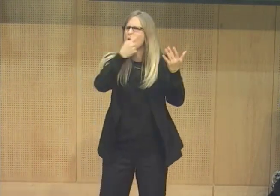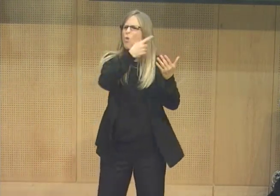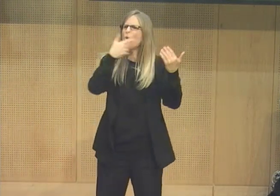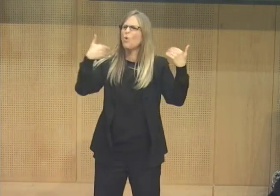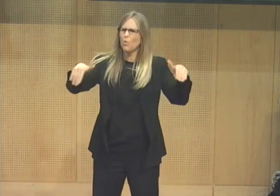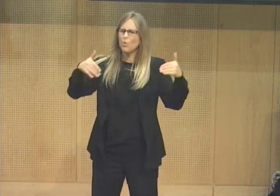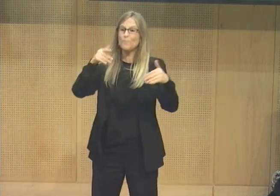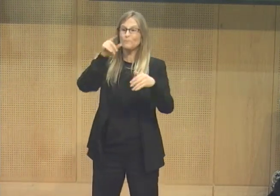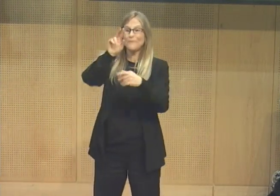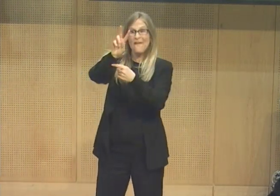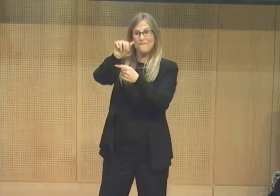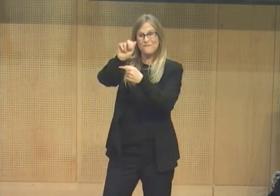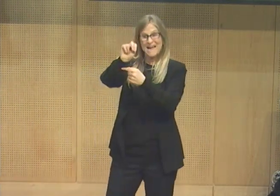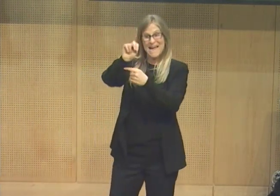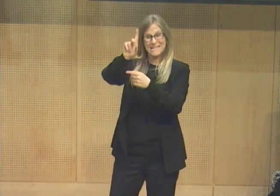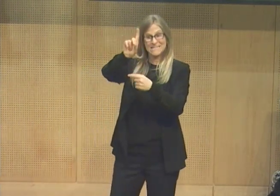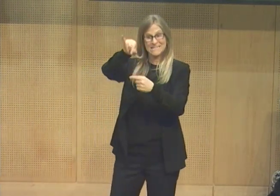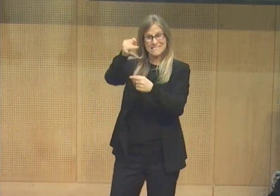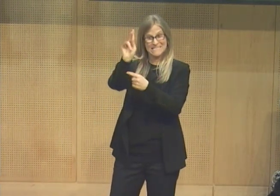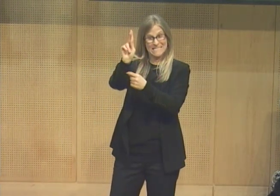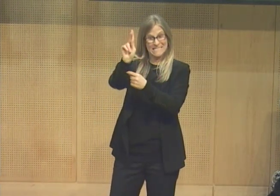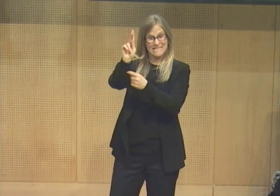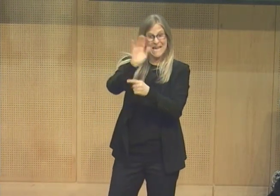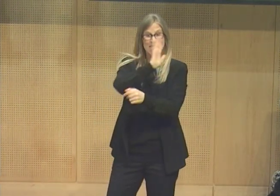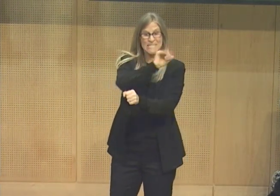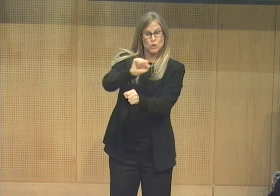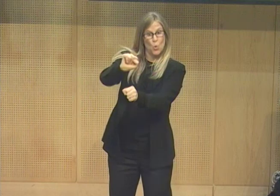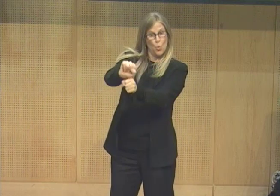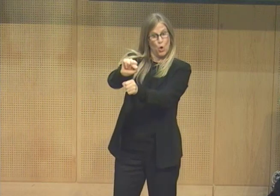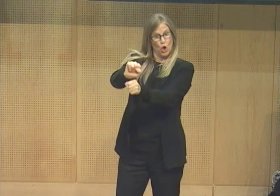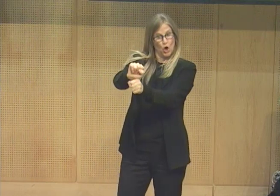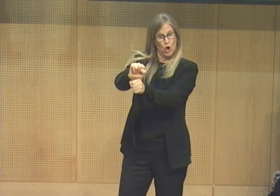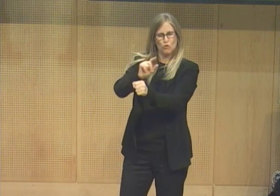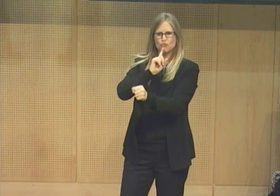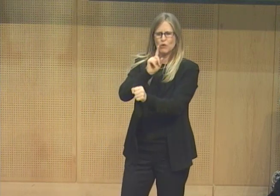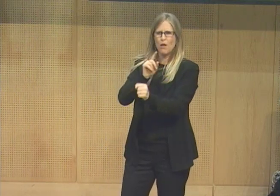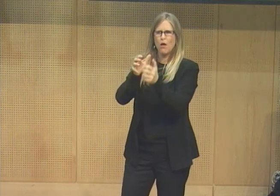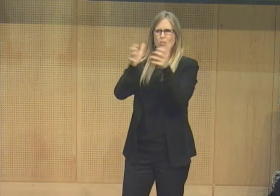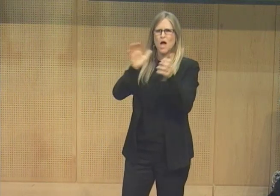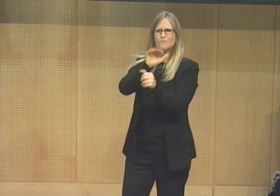Van Dijk in his work applied most often to racism